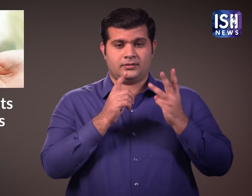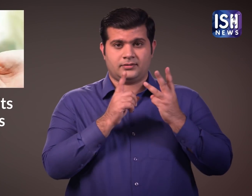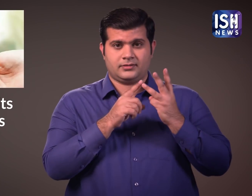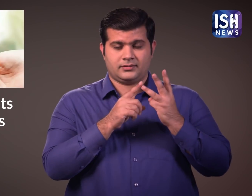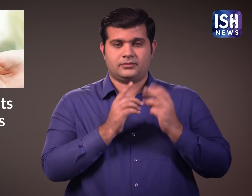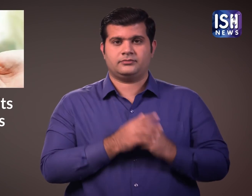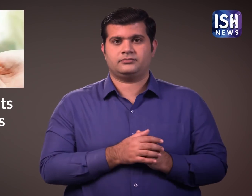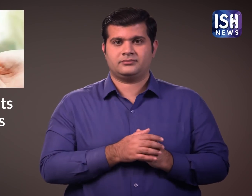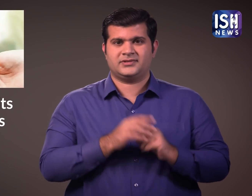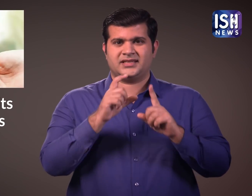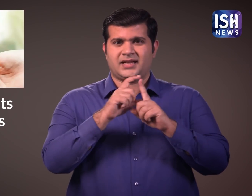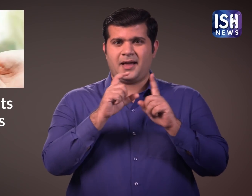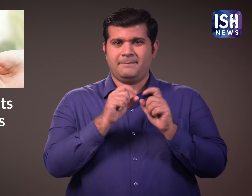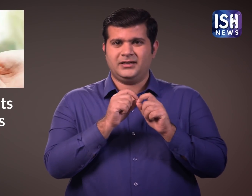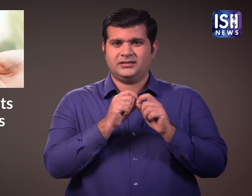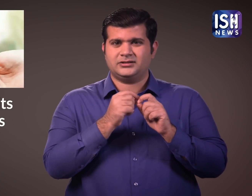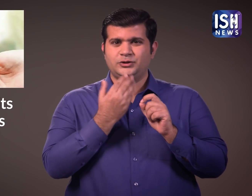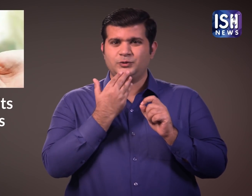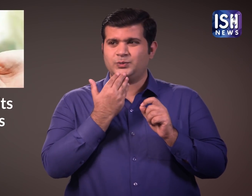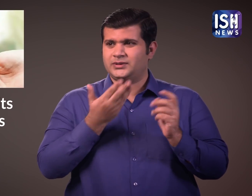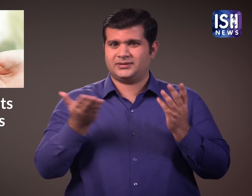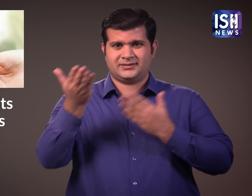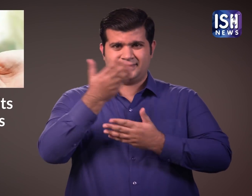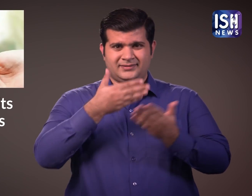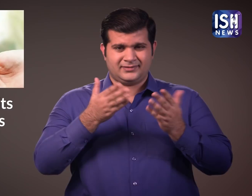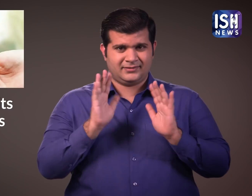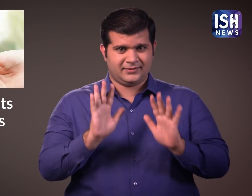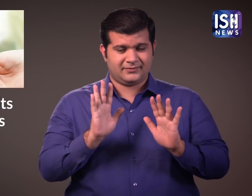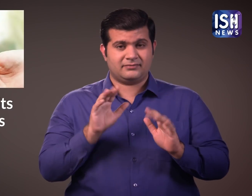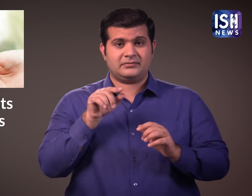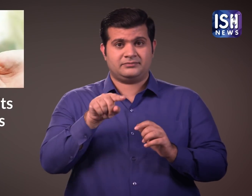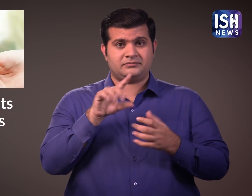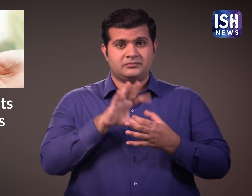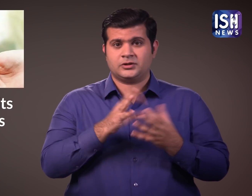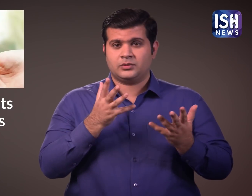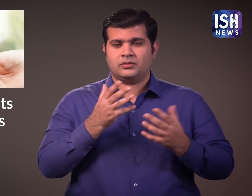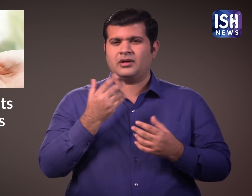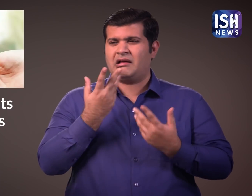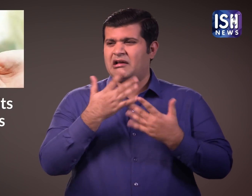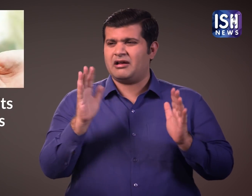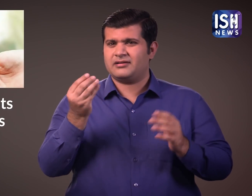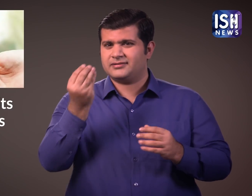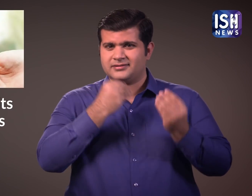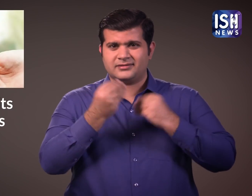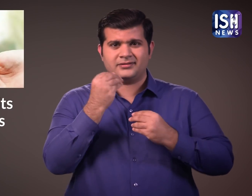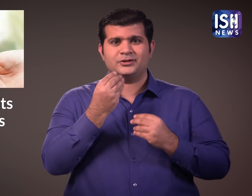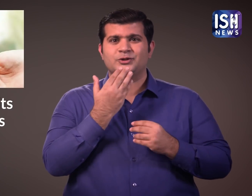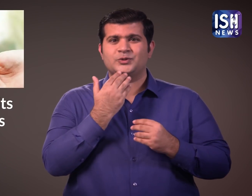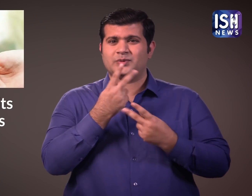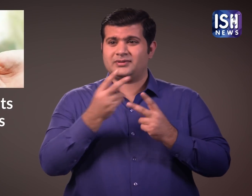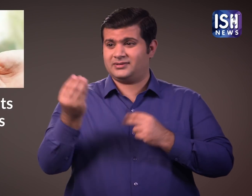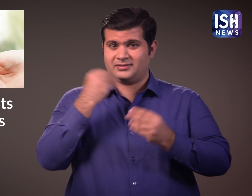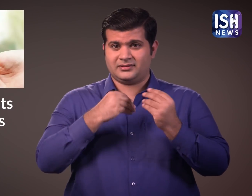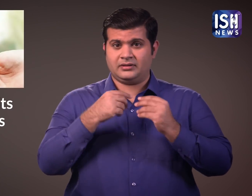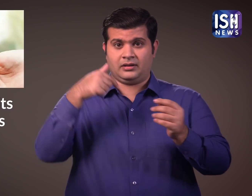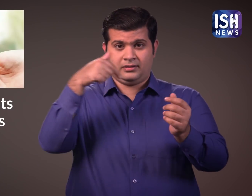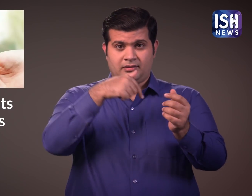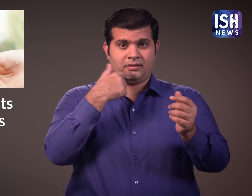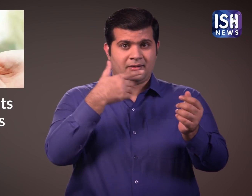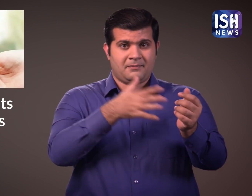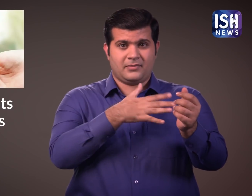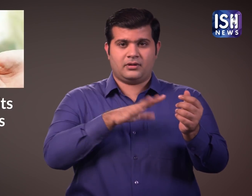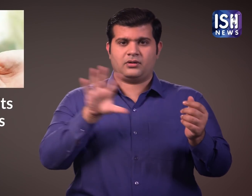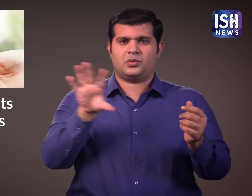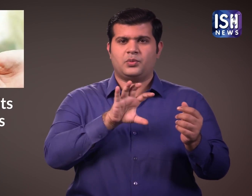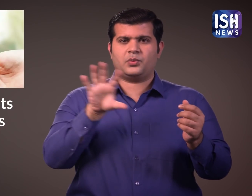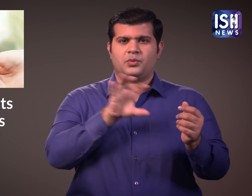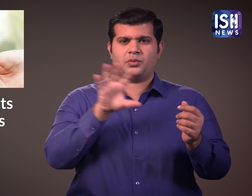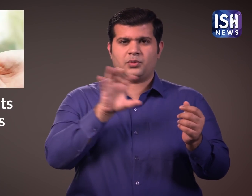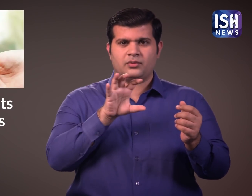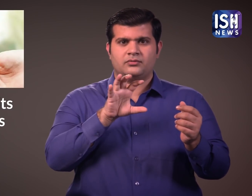3. When people suffering from Diabetes eat anything, the sugar is absorbed into the blood very quickly.